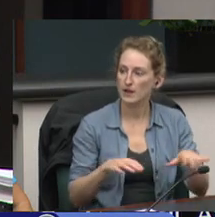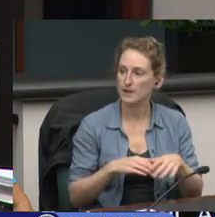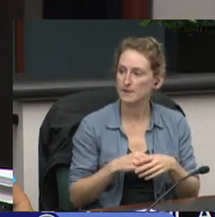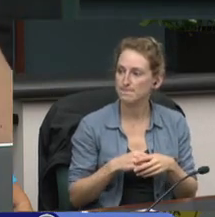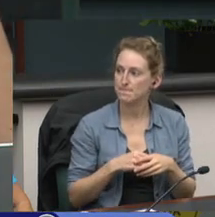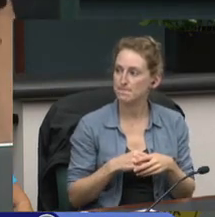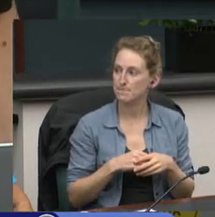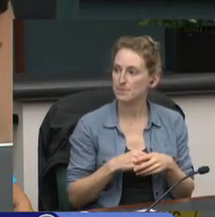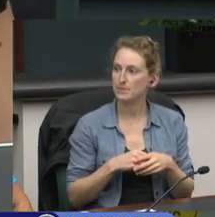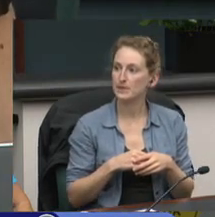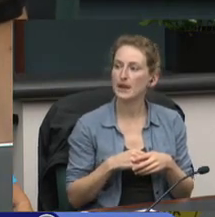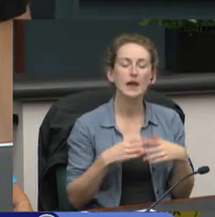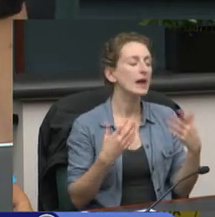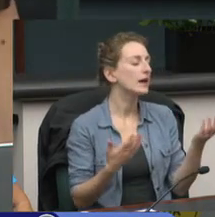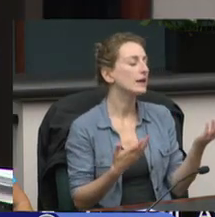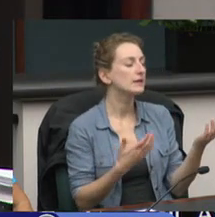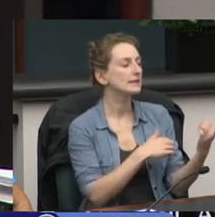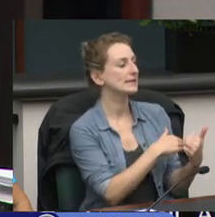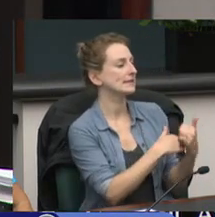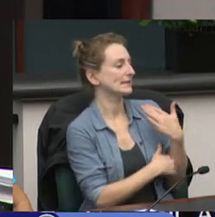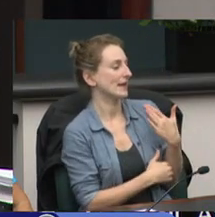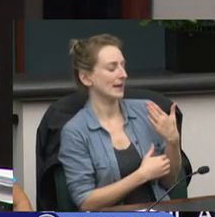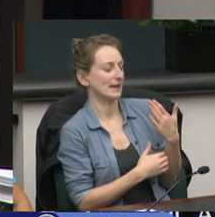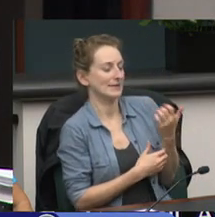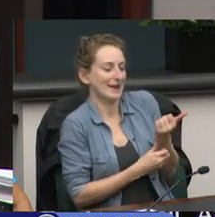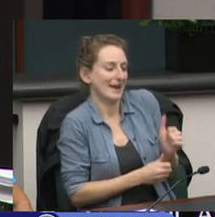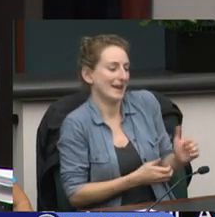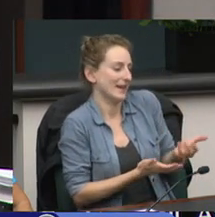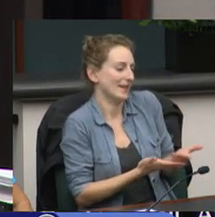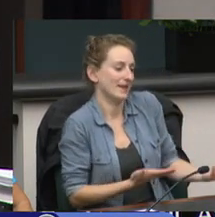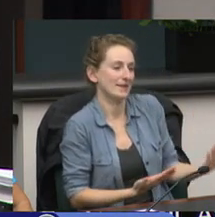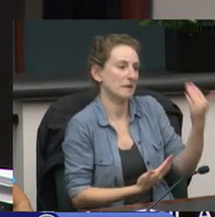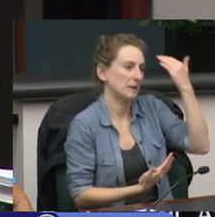sure what you know that way we can get a good idea of what's coming up thank you